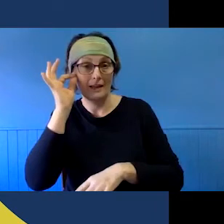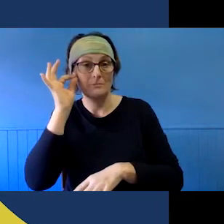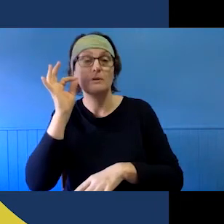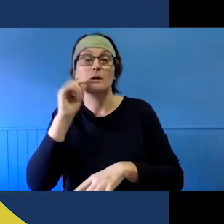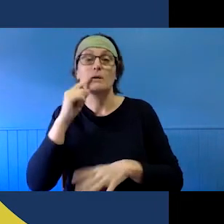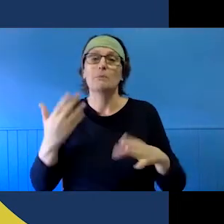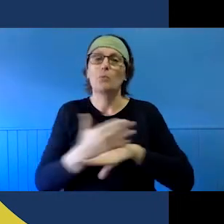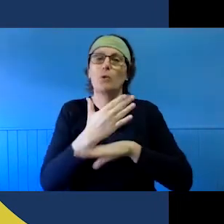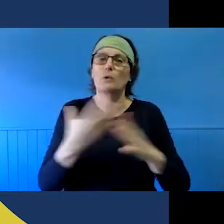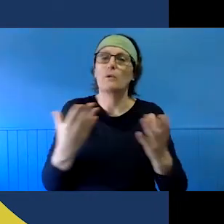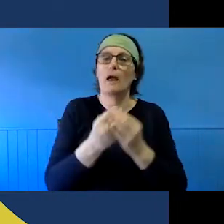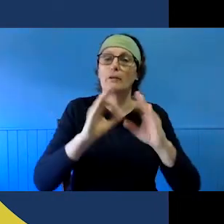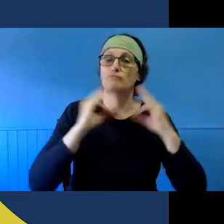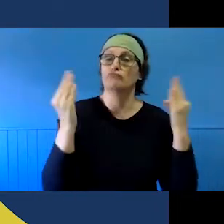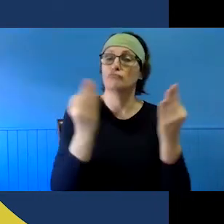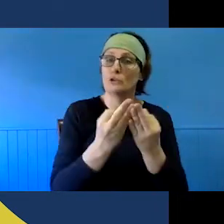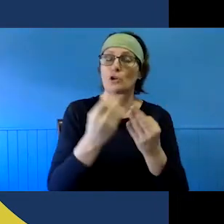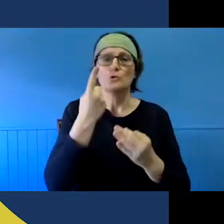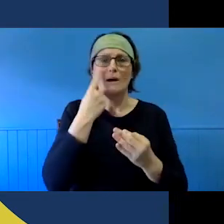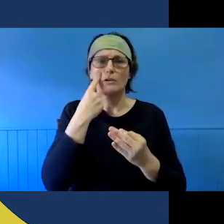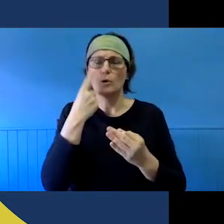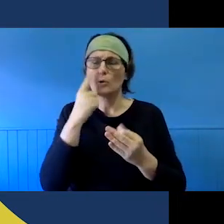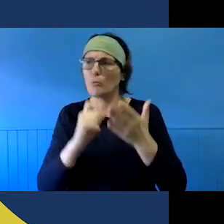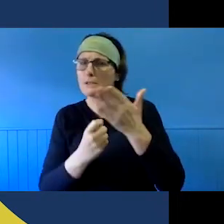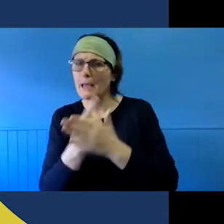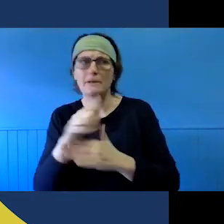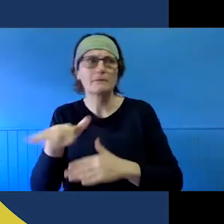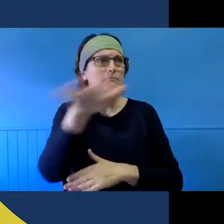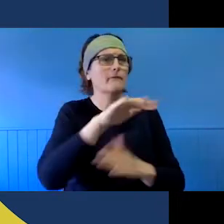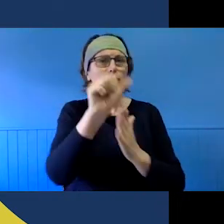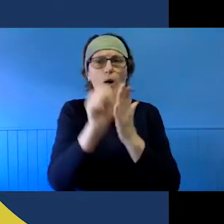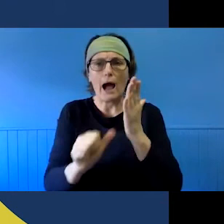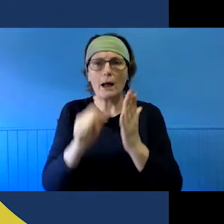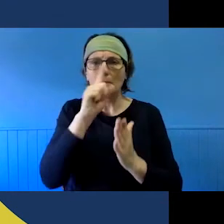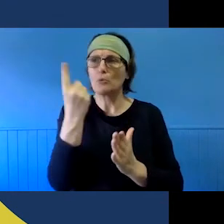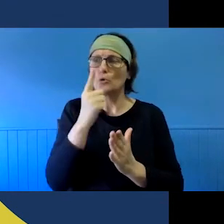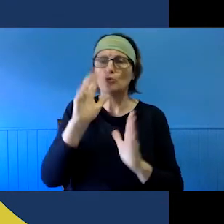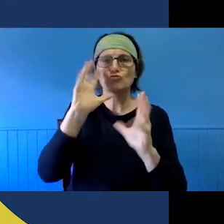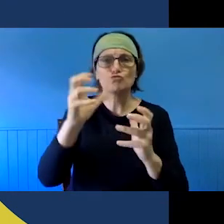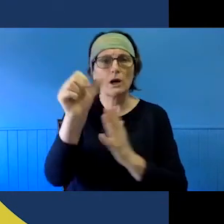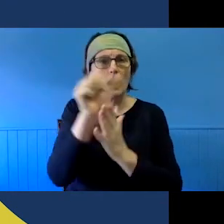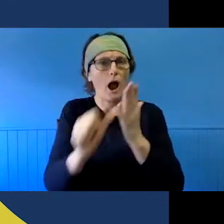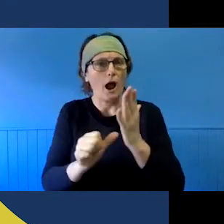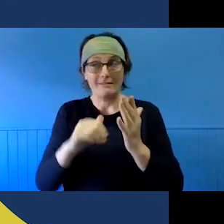understand the changes in behaviours of art goers in the wake of COVID-19. Pjase 2 results highlight